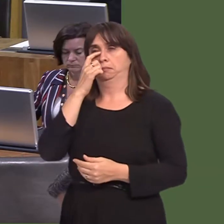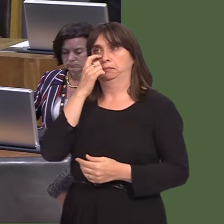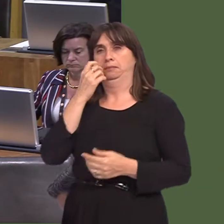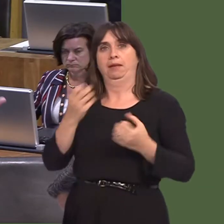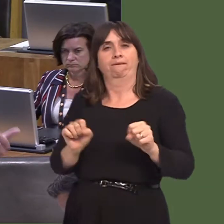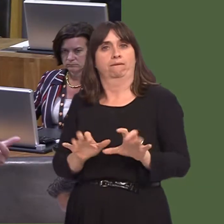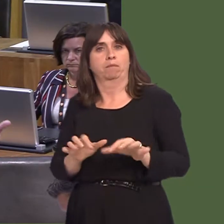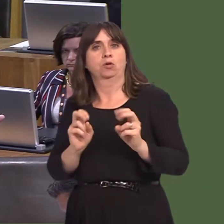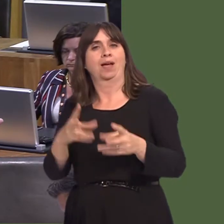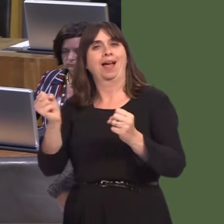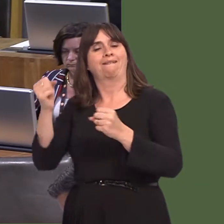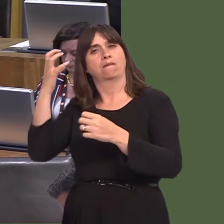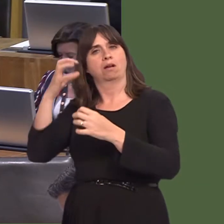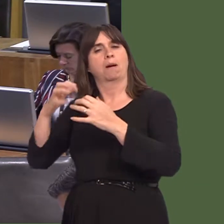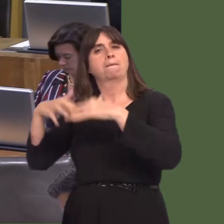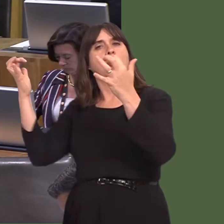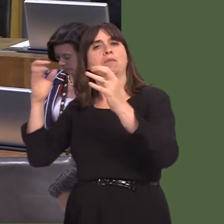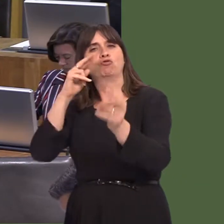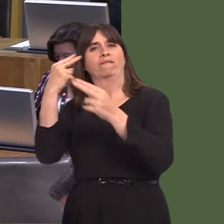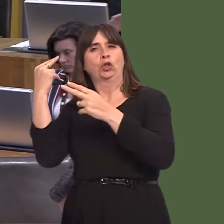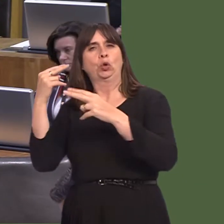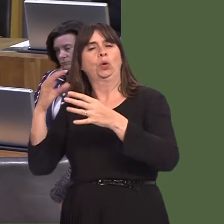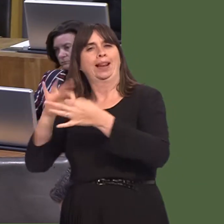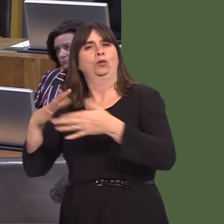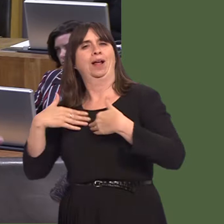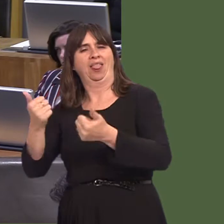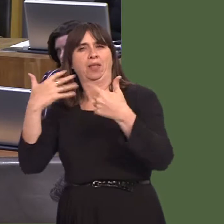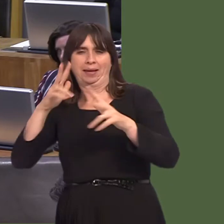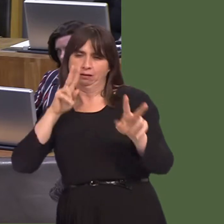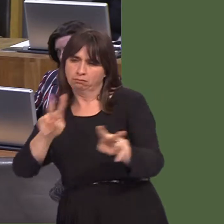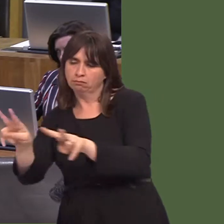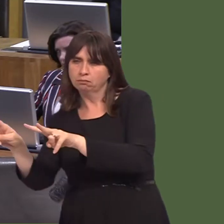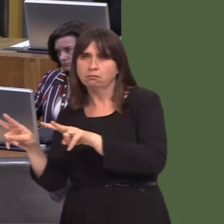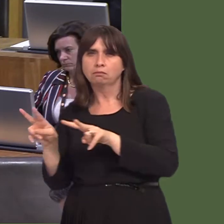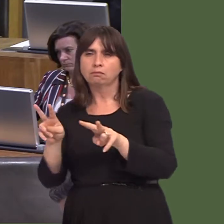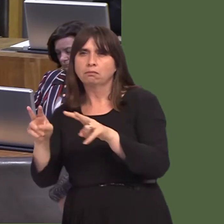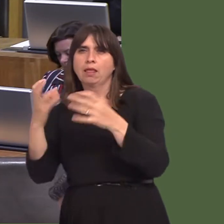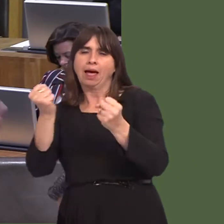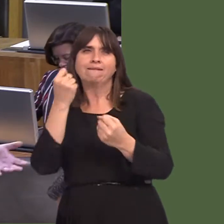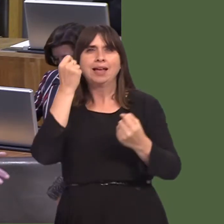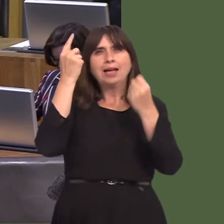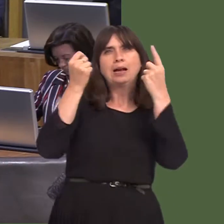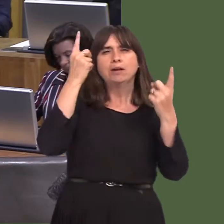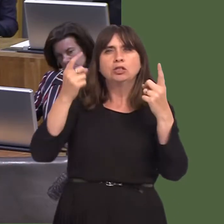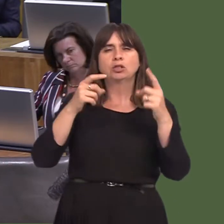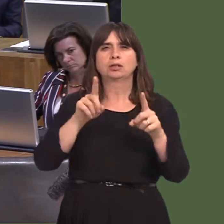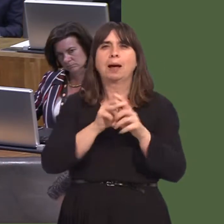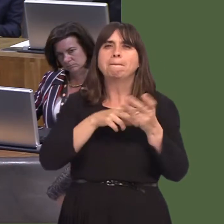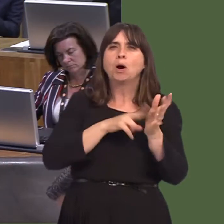parliamentary review on health looked at it, for example, in the field of health; the Reid review, in terms of innovation; and the Bowen review in terms of the workforce.